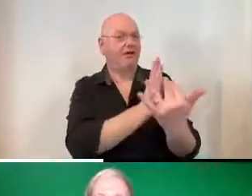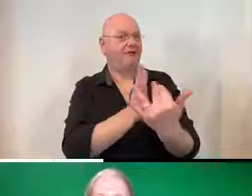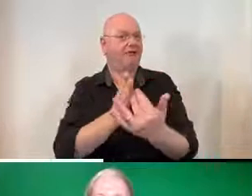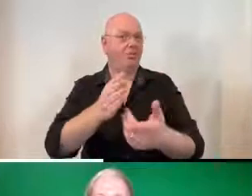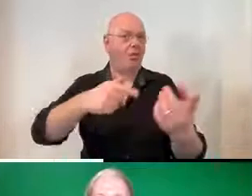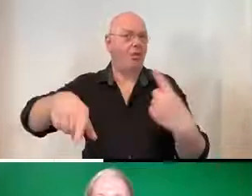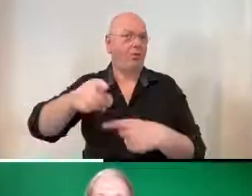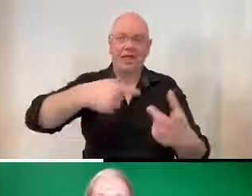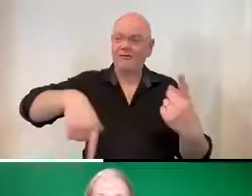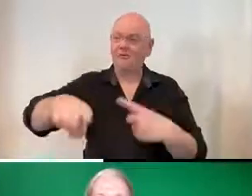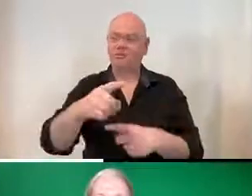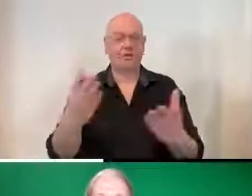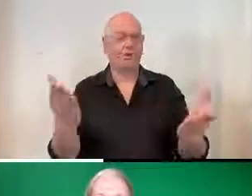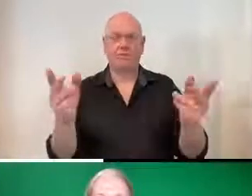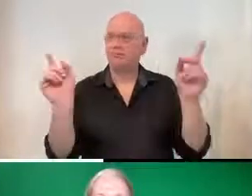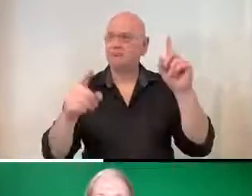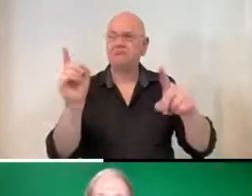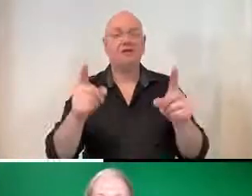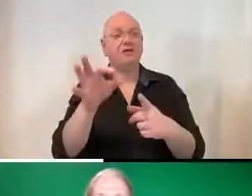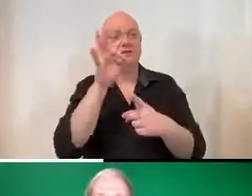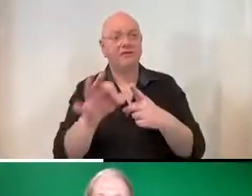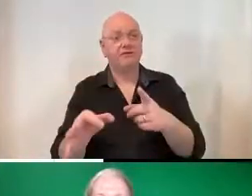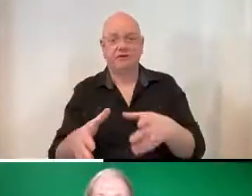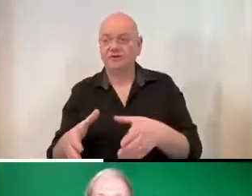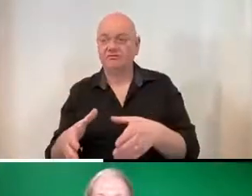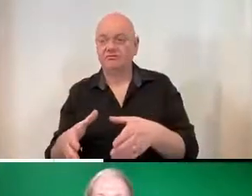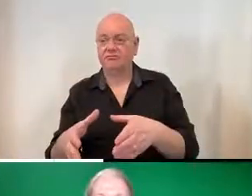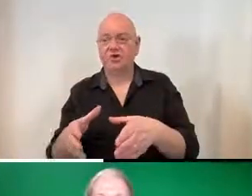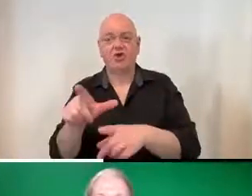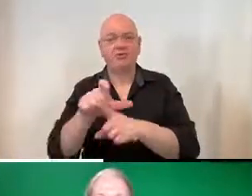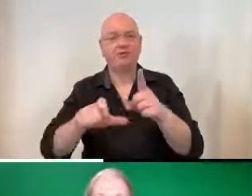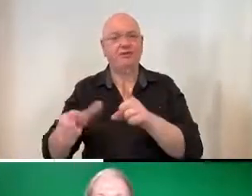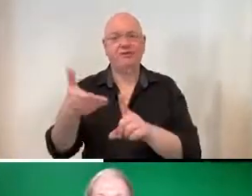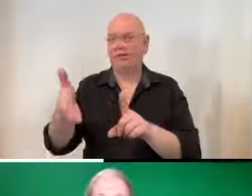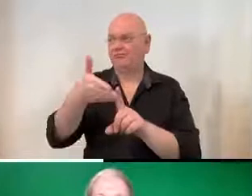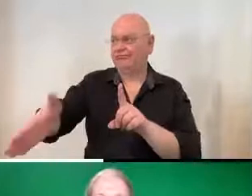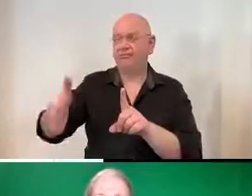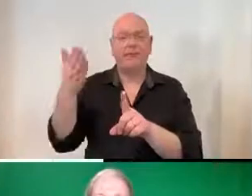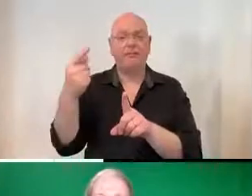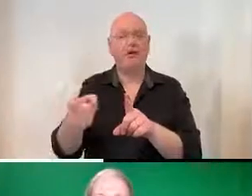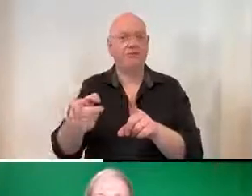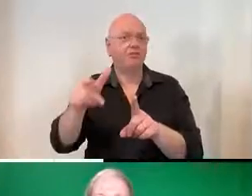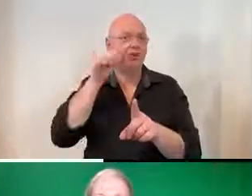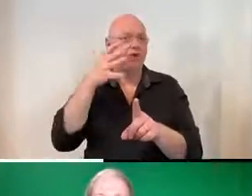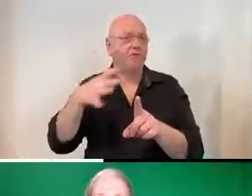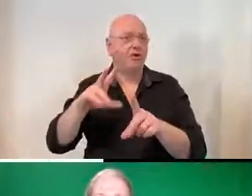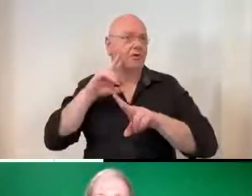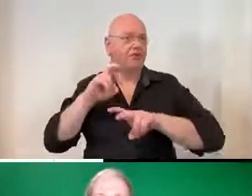events, festivals, arts installations and so on can really boost a brand of a place and can support increased footfall.